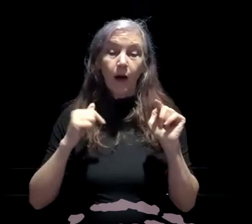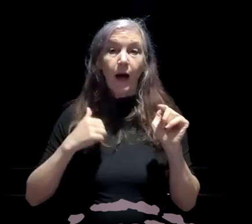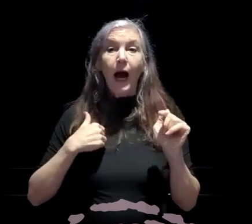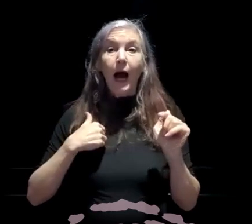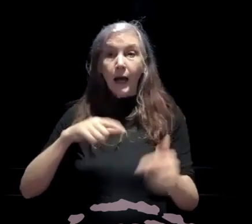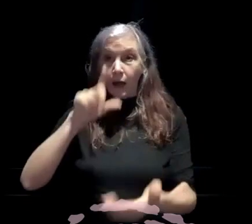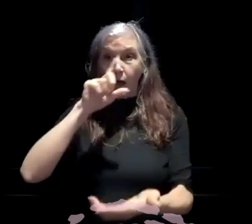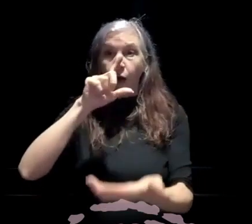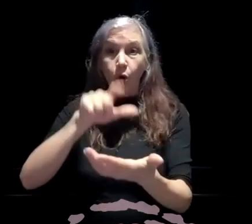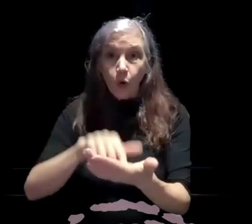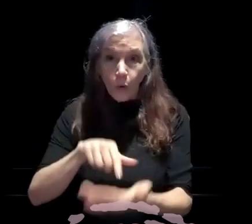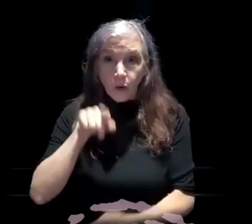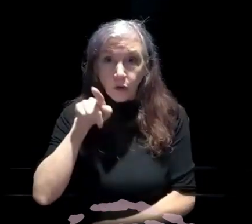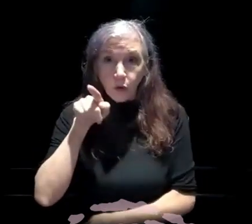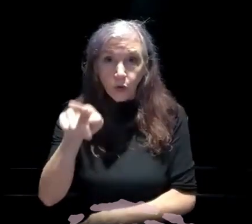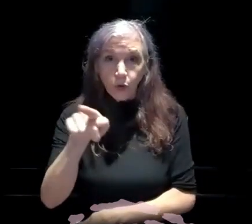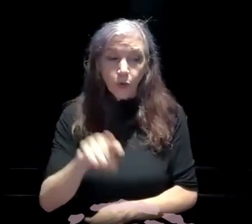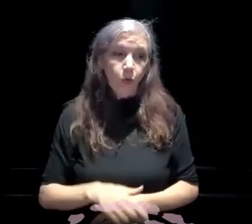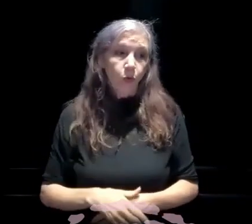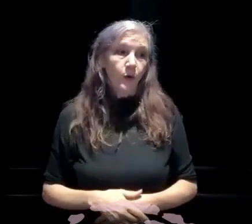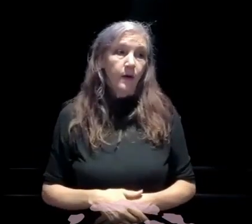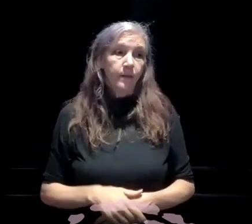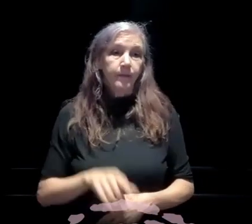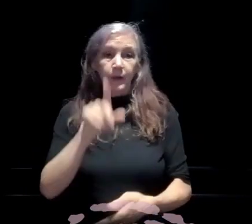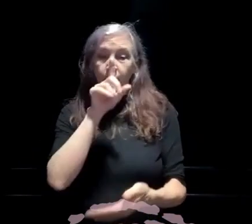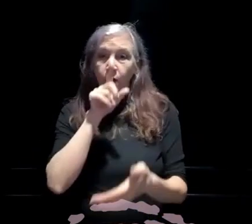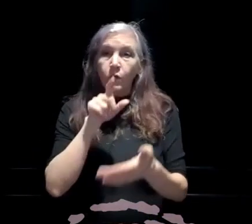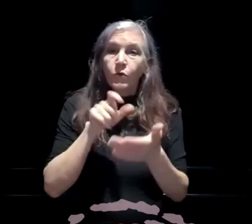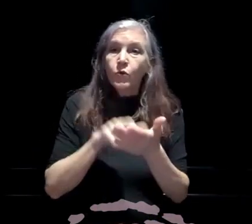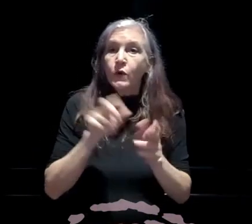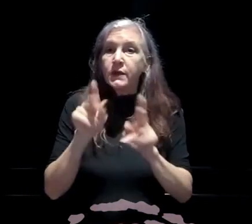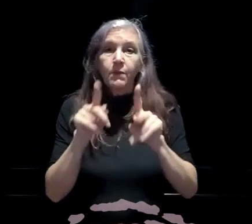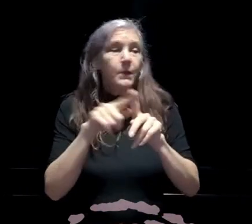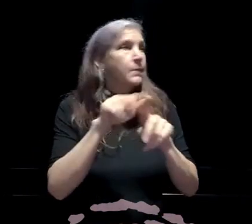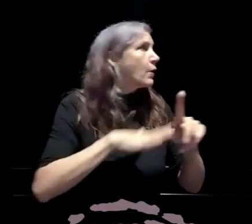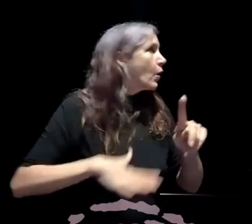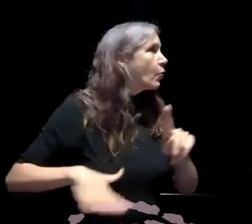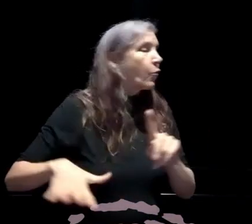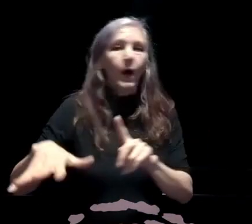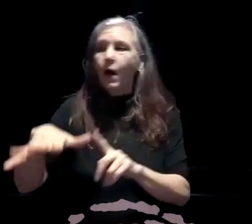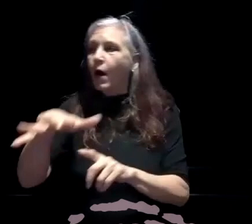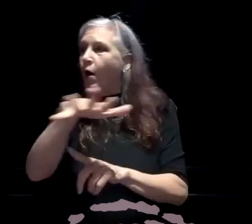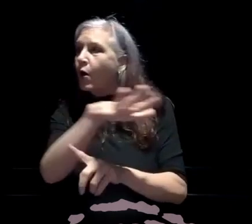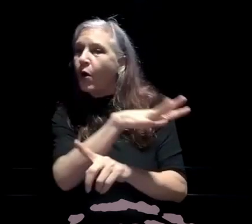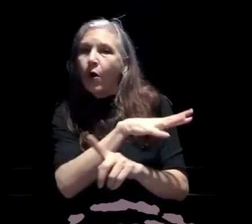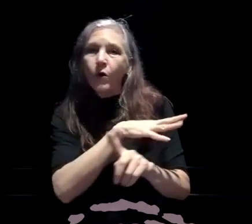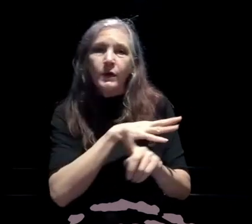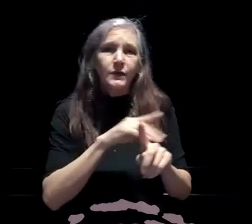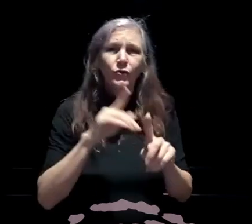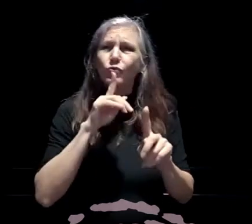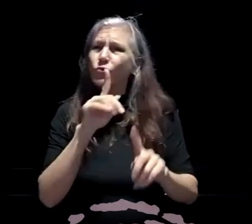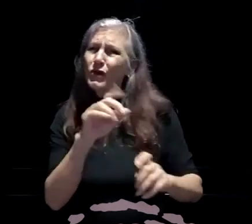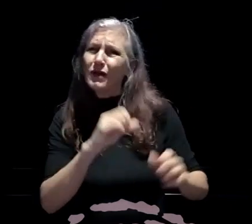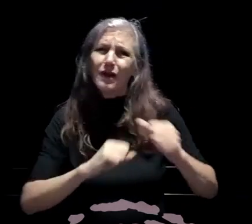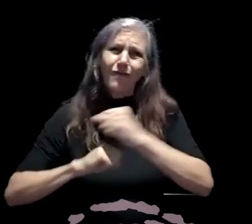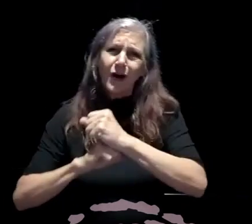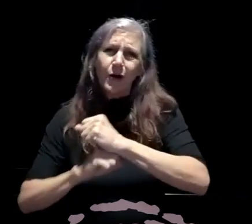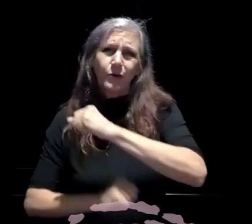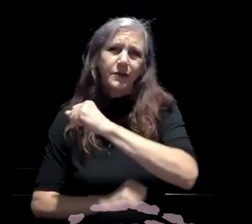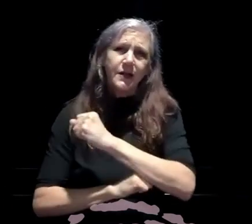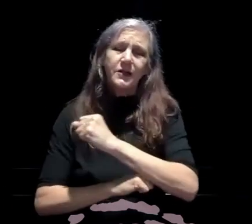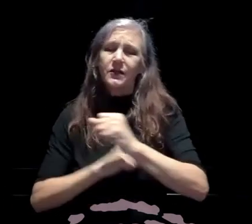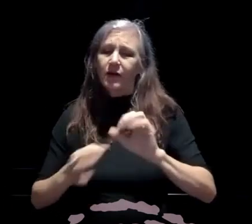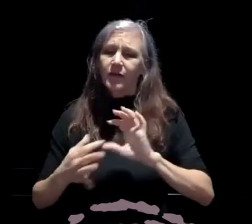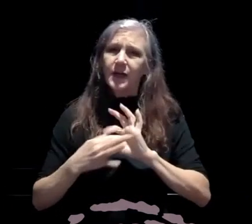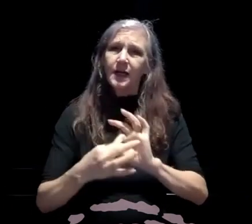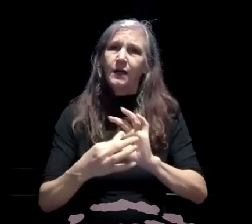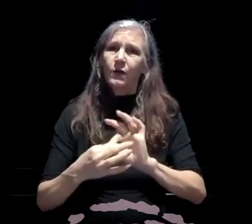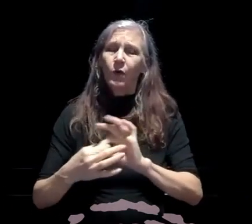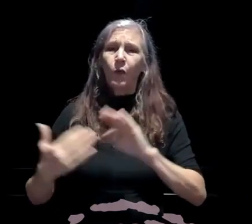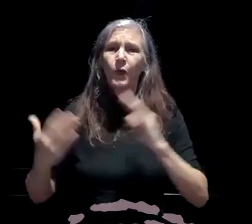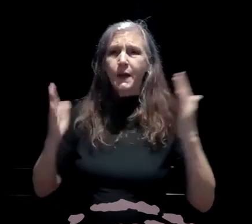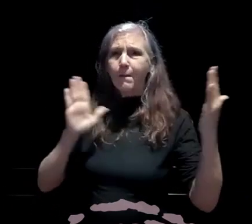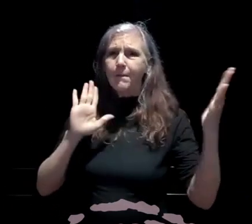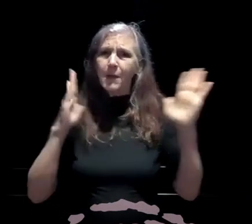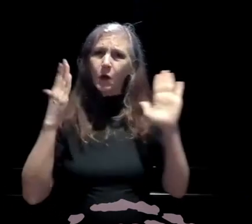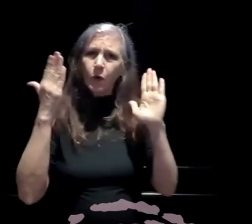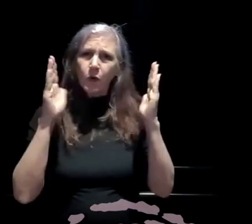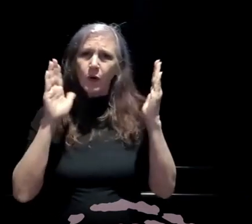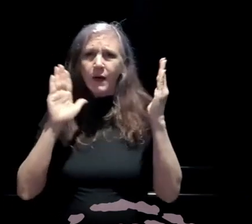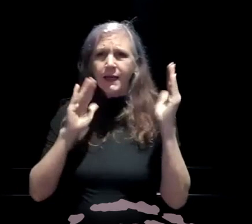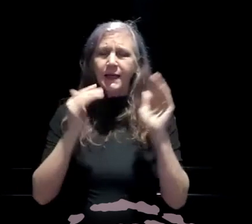I notice you. Noticing the people around us is foundational to connecting. We mirror others and reflect others to fit in.